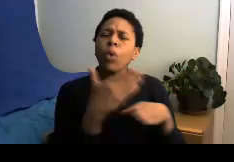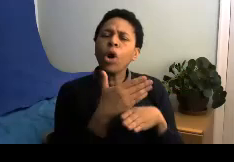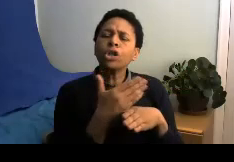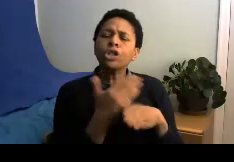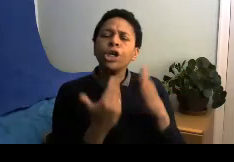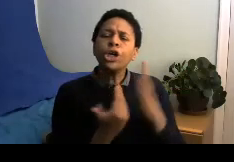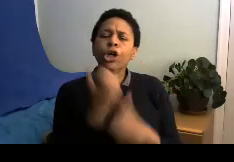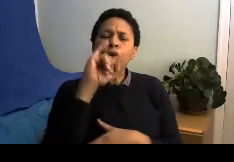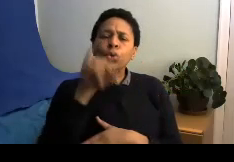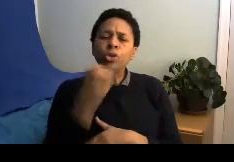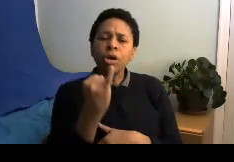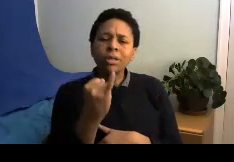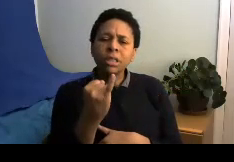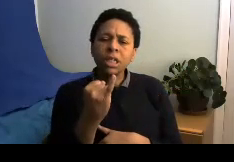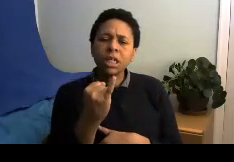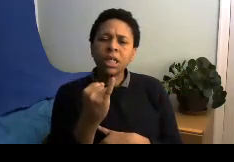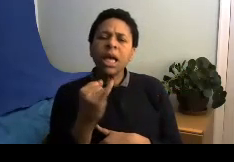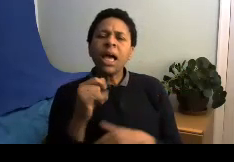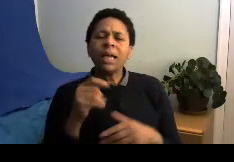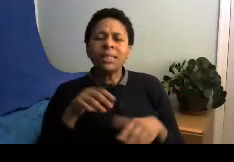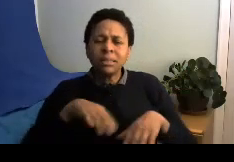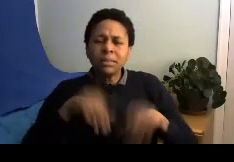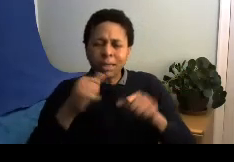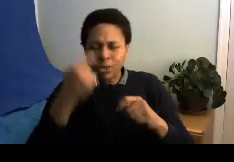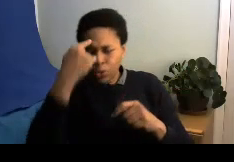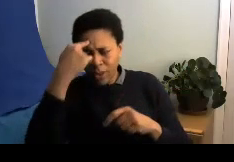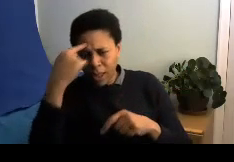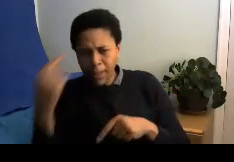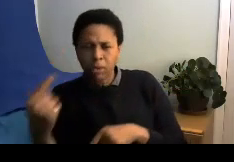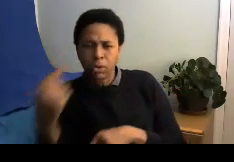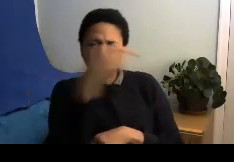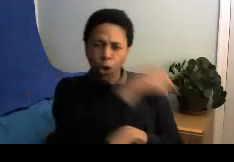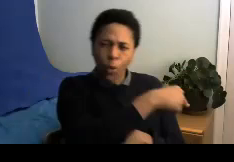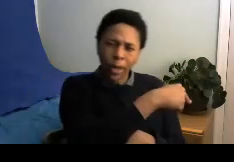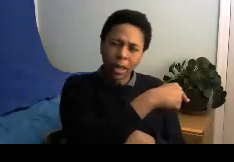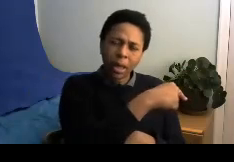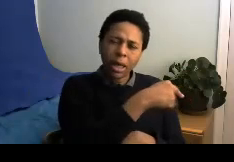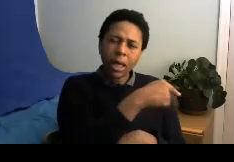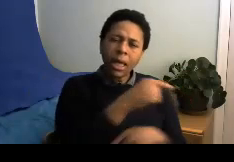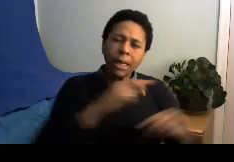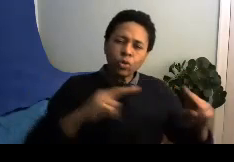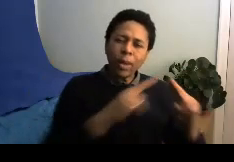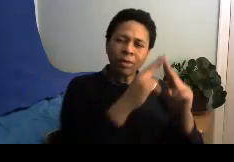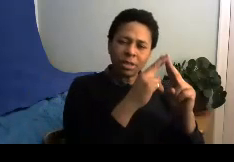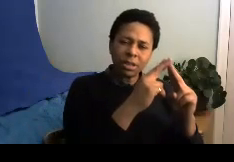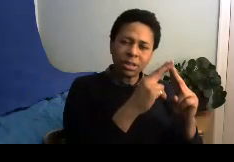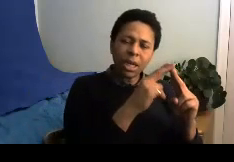he emigrated to Paris, and he says, you know, in London, New Jersey, to be a N**** is to constantly be aware of other